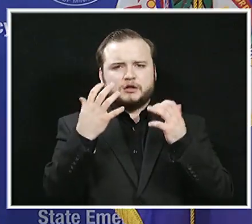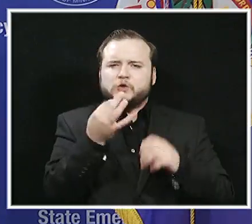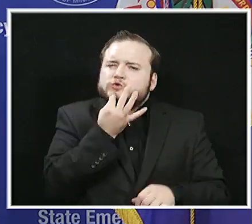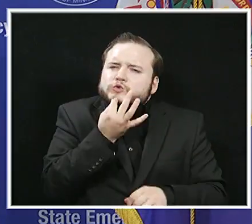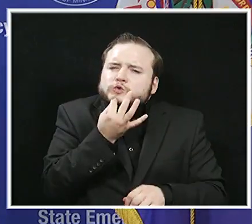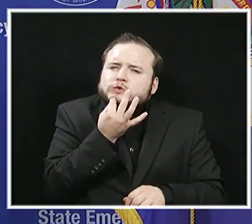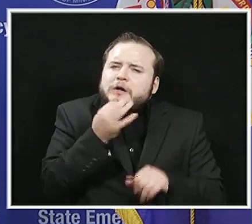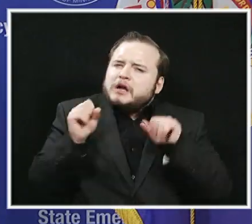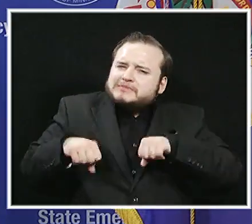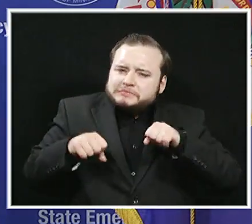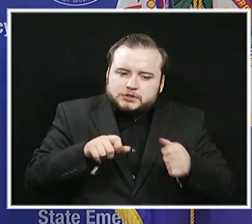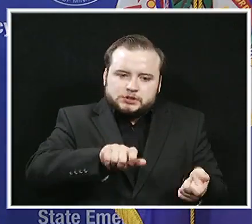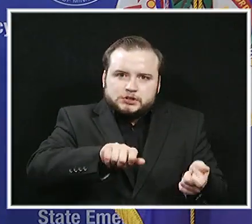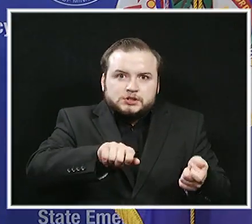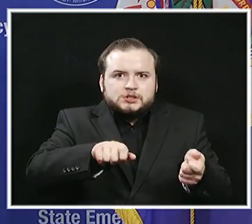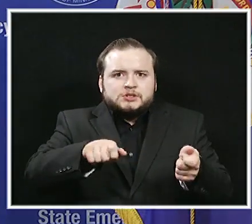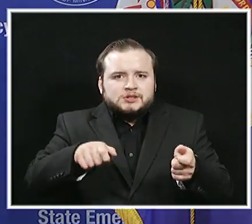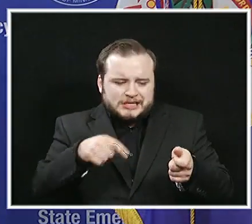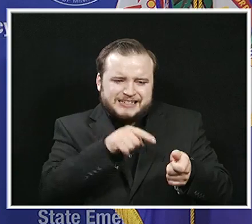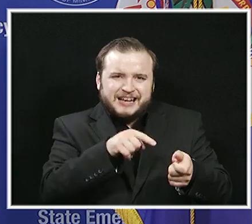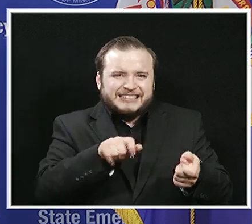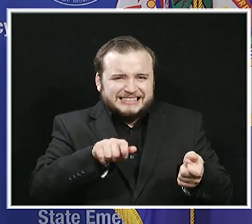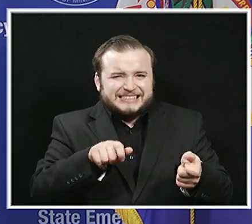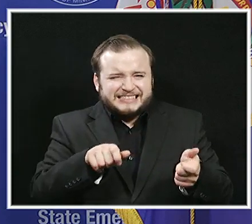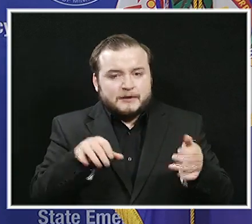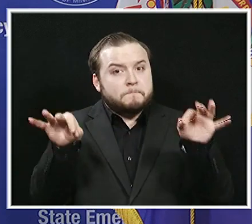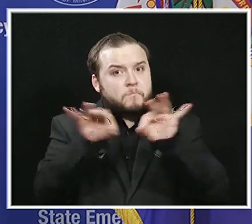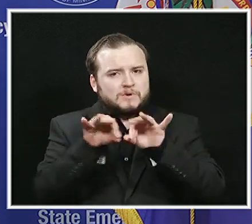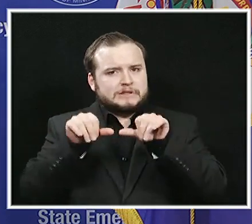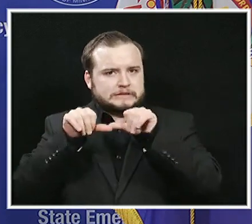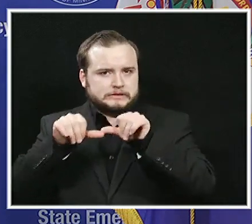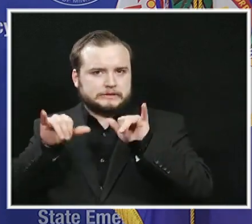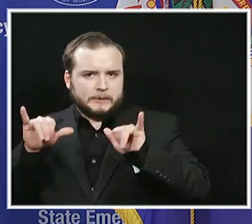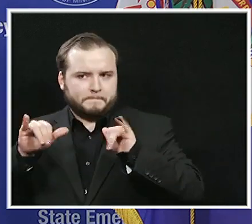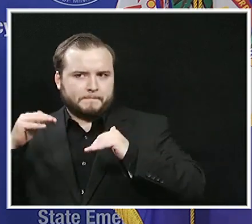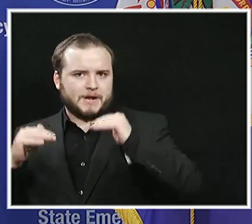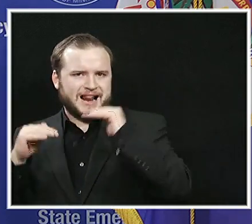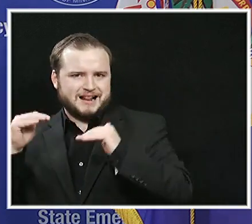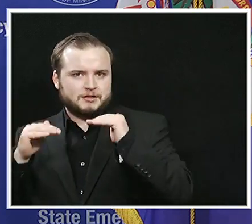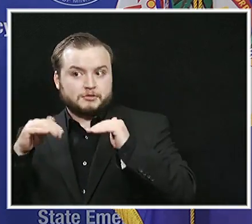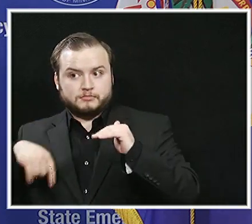What I can guarantee you my desire to turn that knob as quickly as we can is really strong.